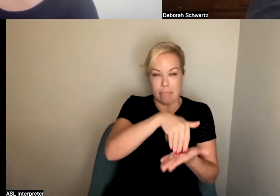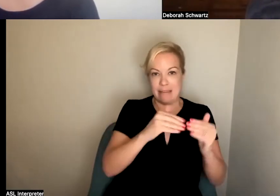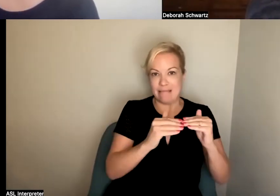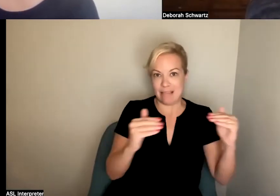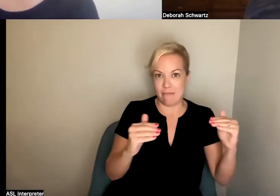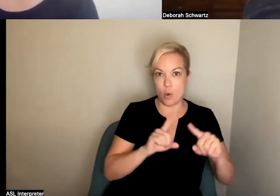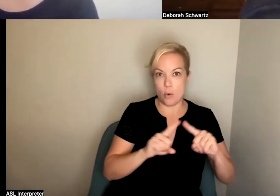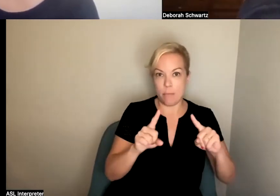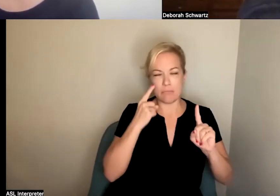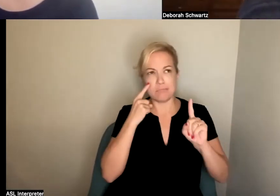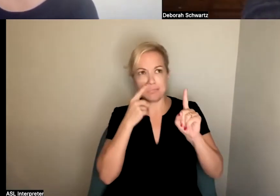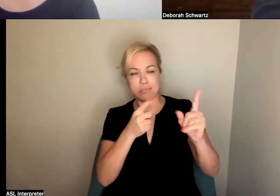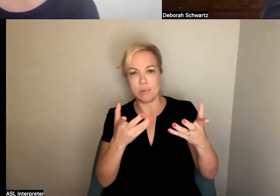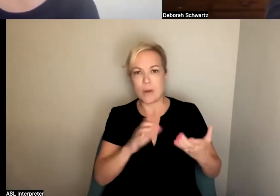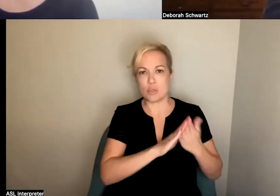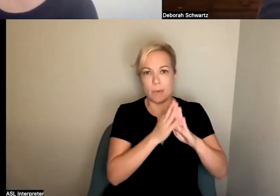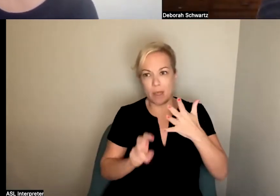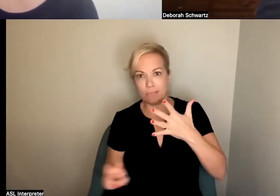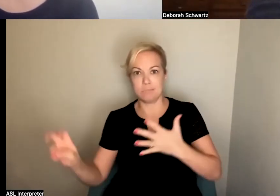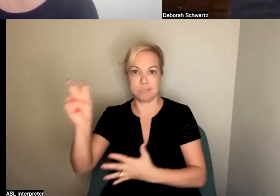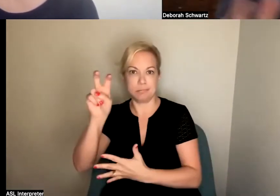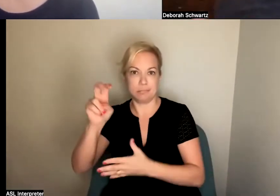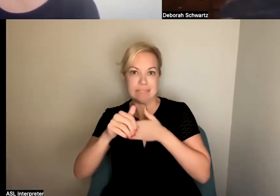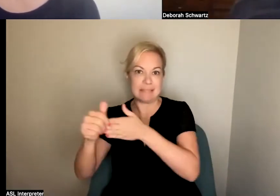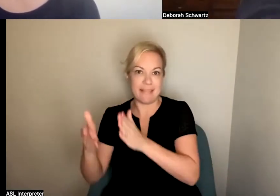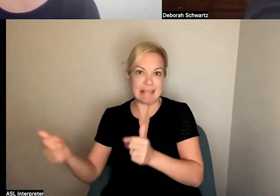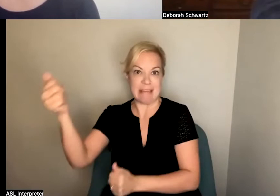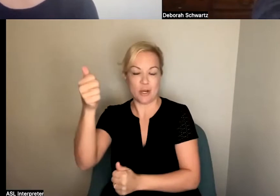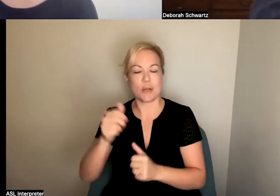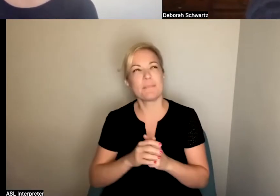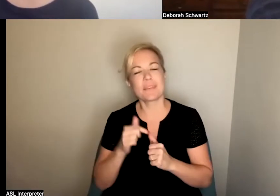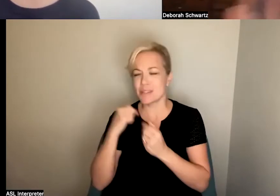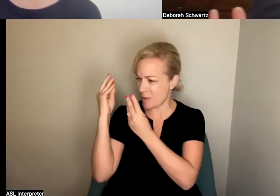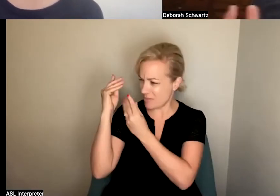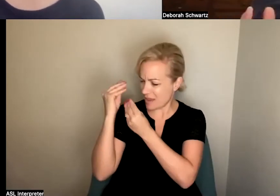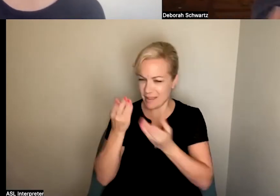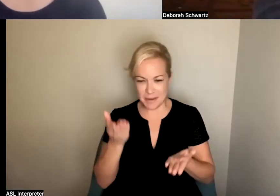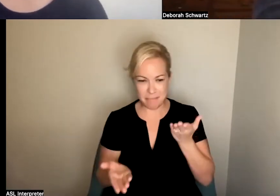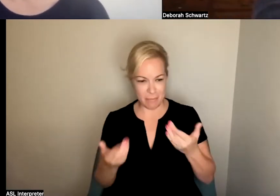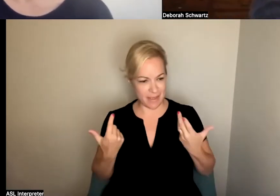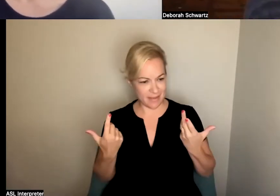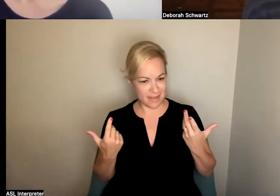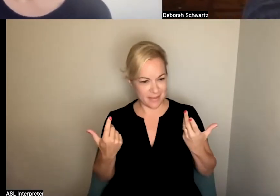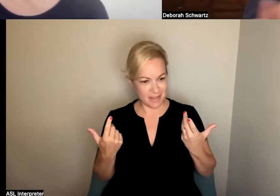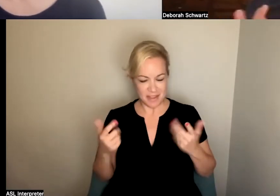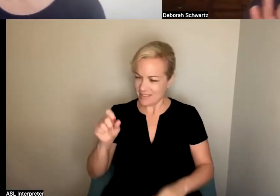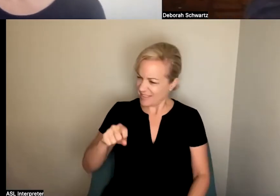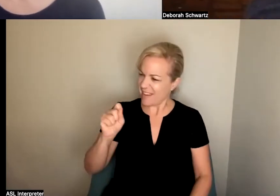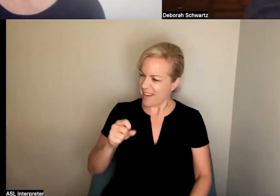leadership roles, and you're making me think that it might be really fun to, to propose some kind